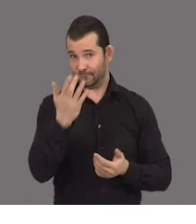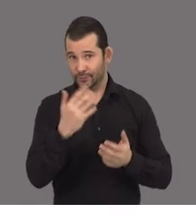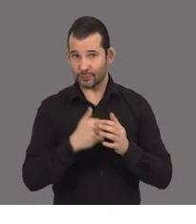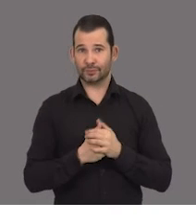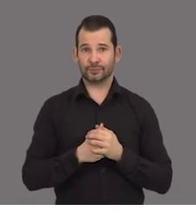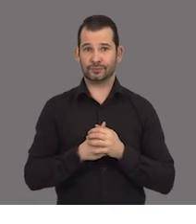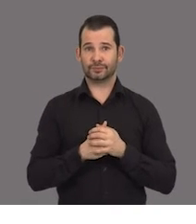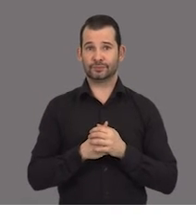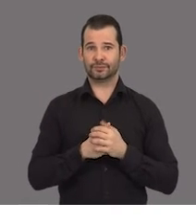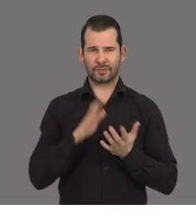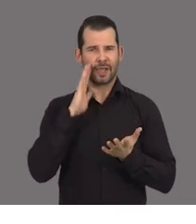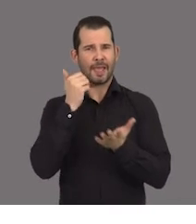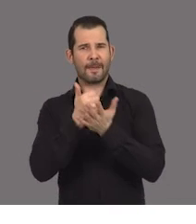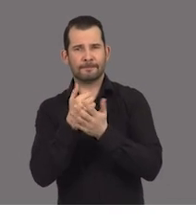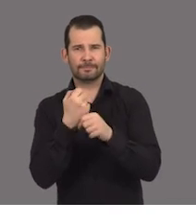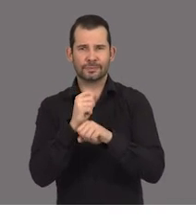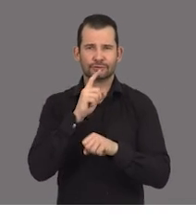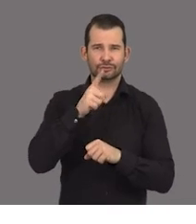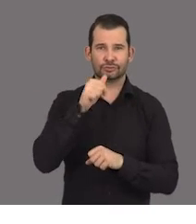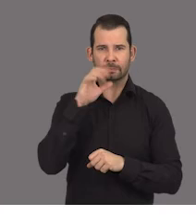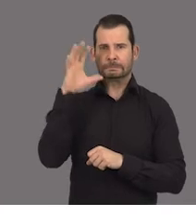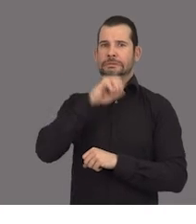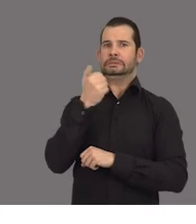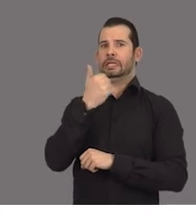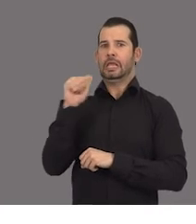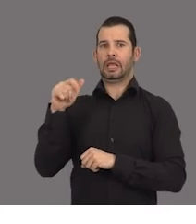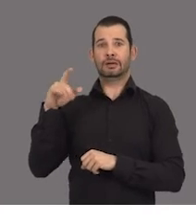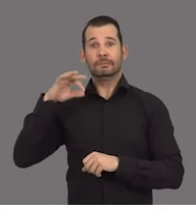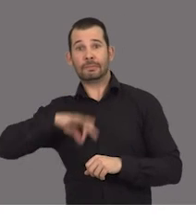It helps make sure you don’t miss out on any benefits and credits.